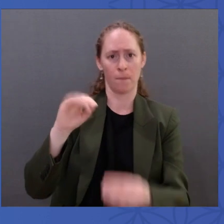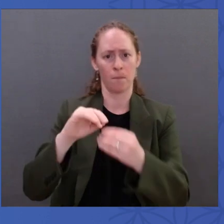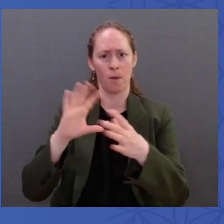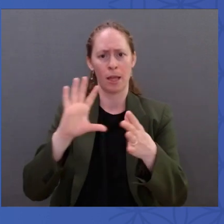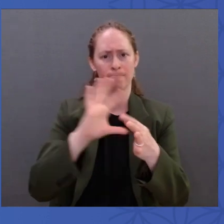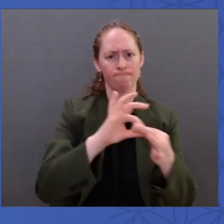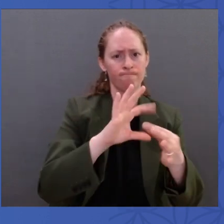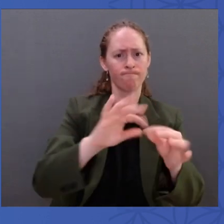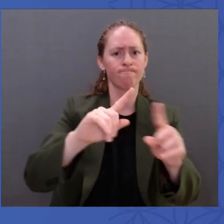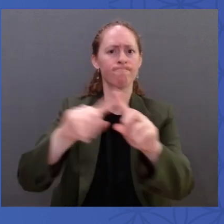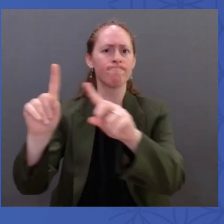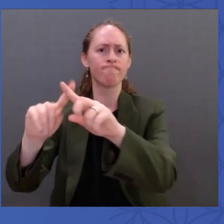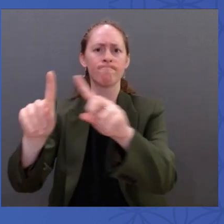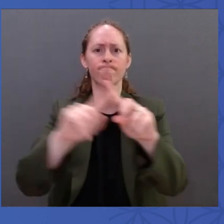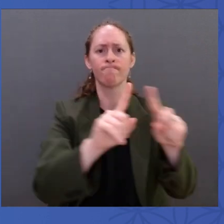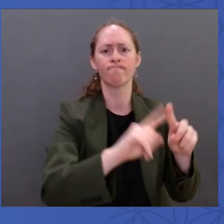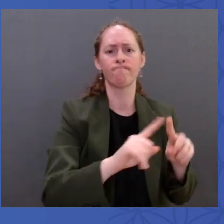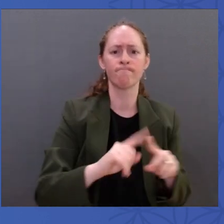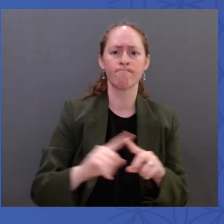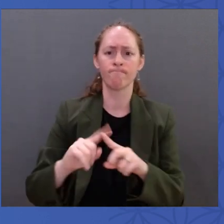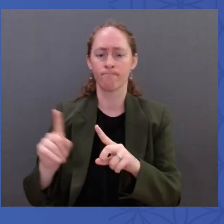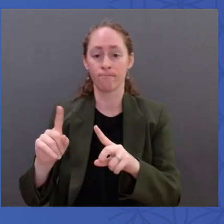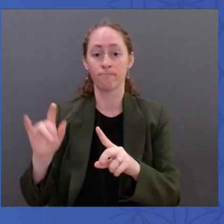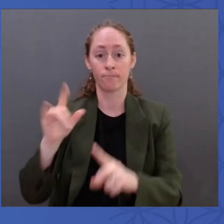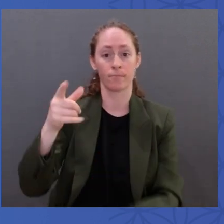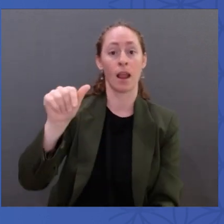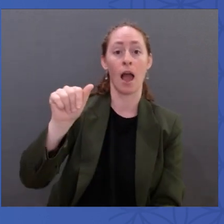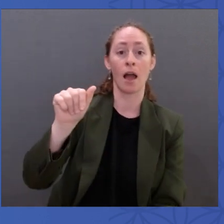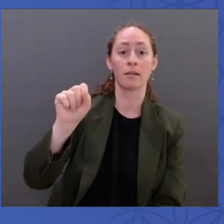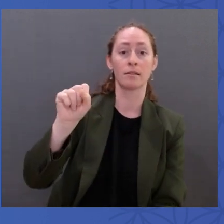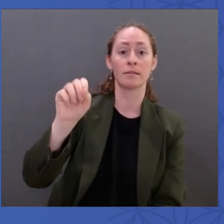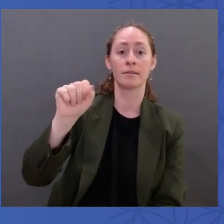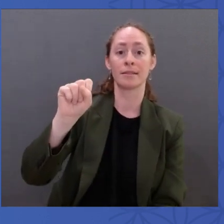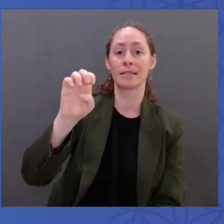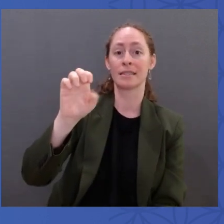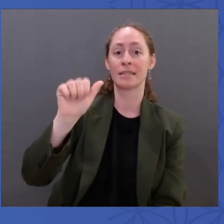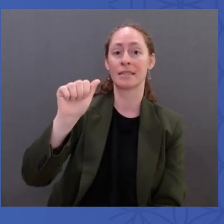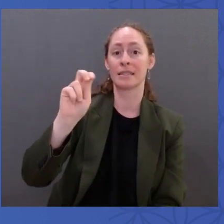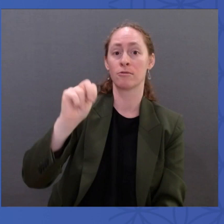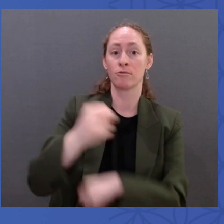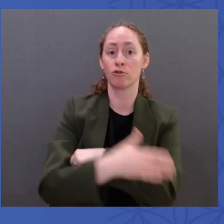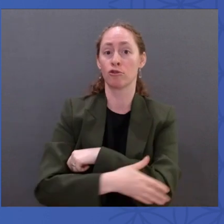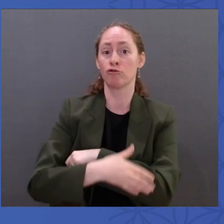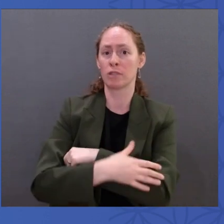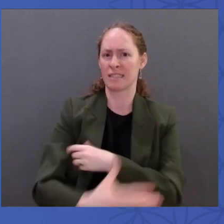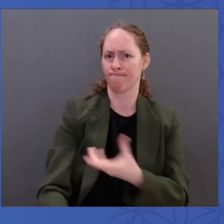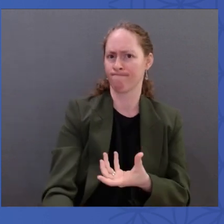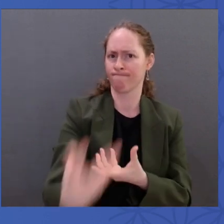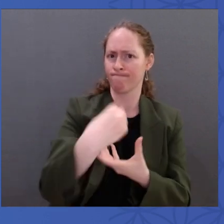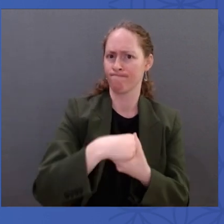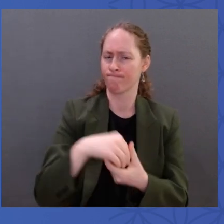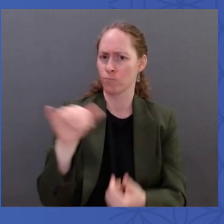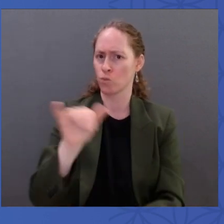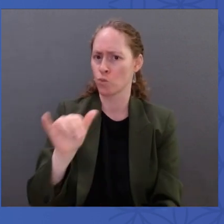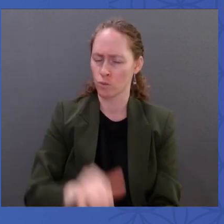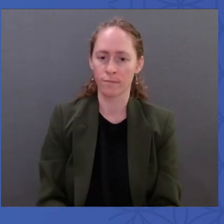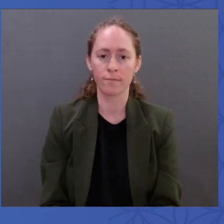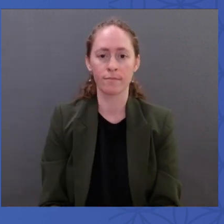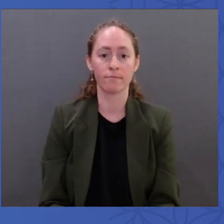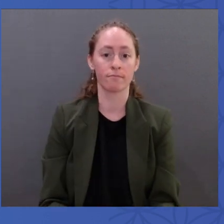Excellencies, it is our hope that IPEF can contribute toward peace and stability and prosperity in the region.